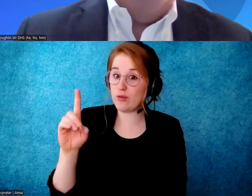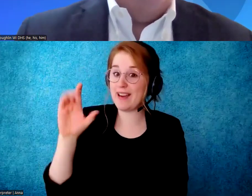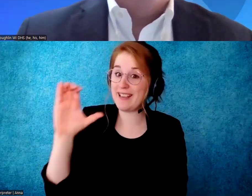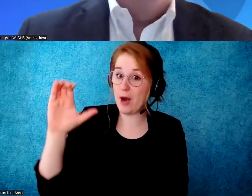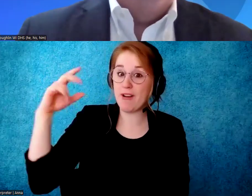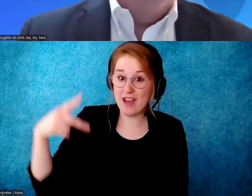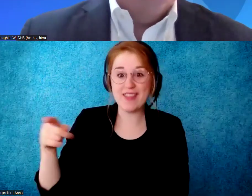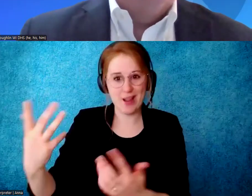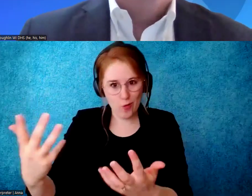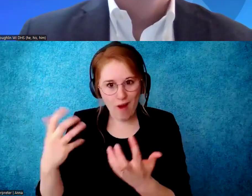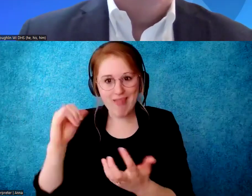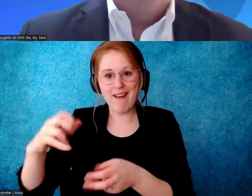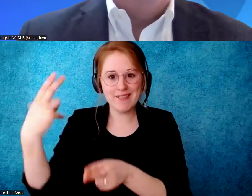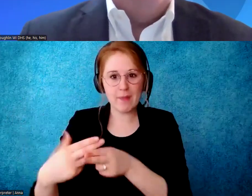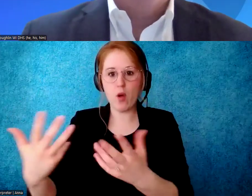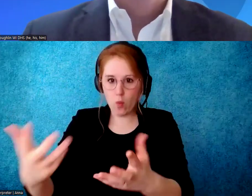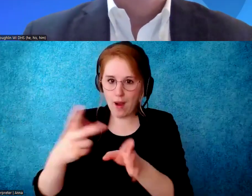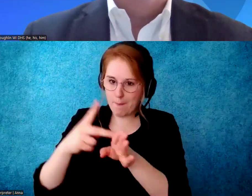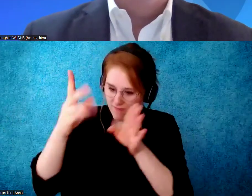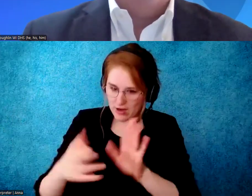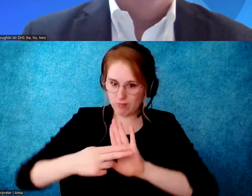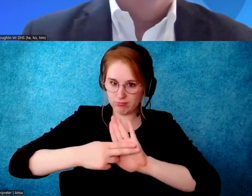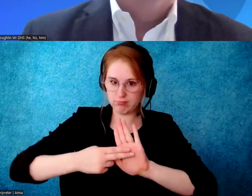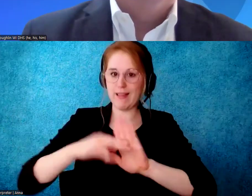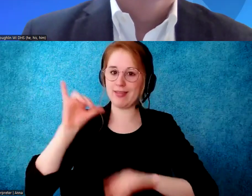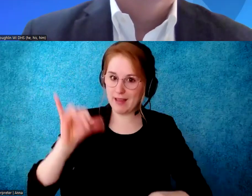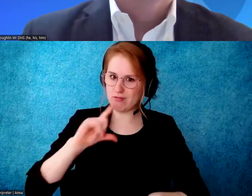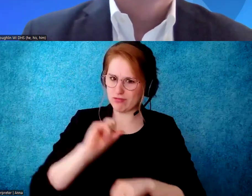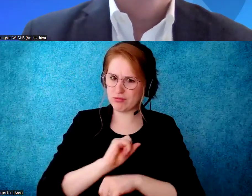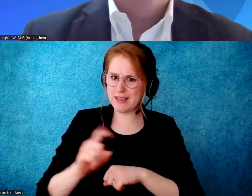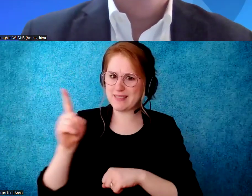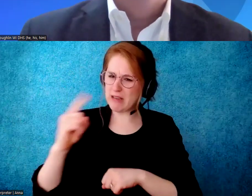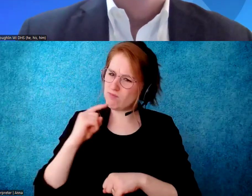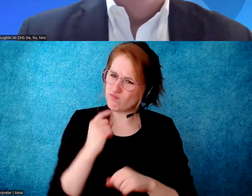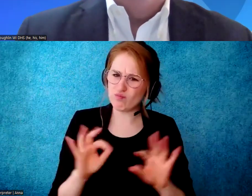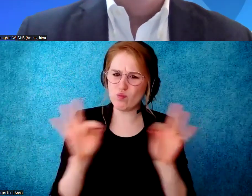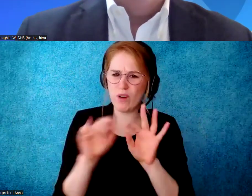They wanted to be viewed as professionals, which they are because of the critical work that they do.